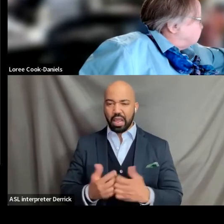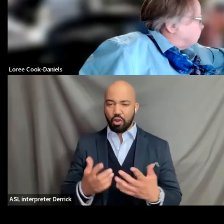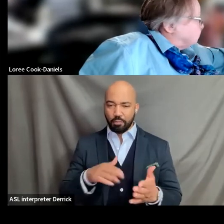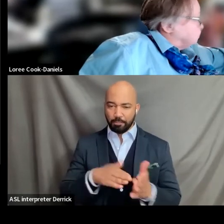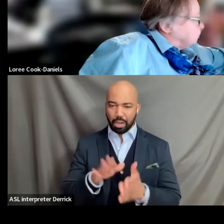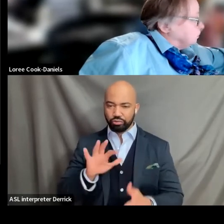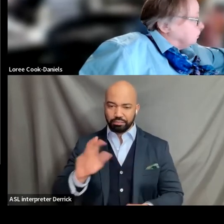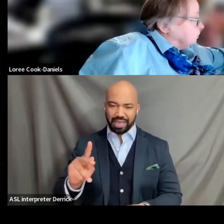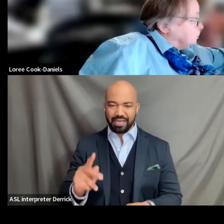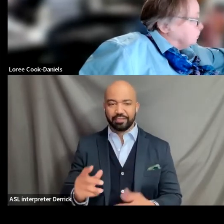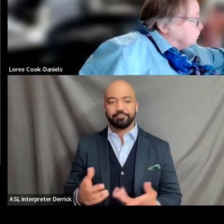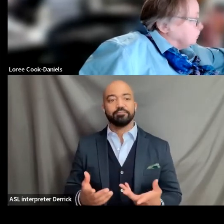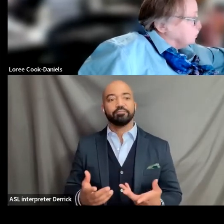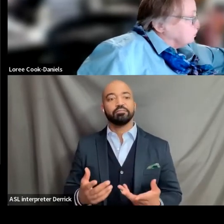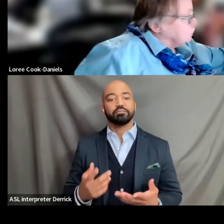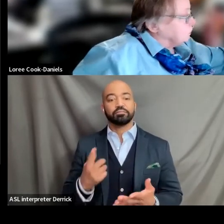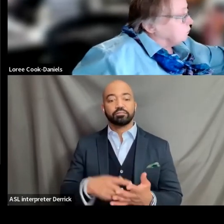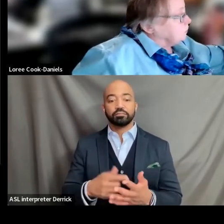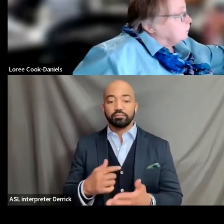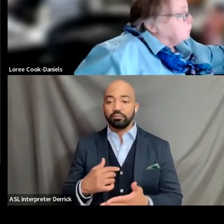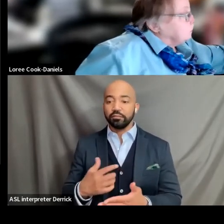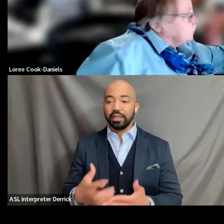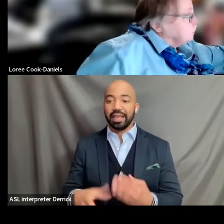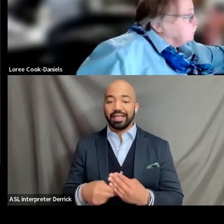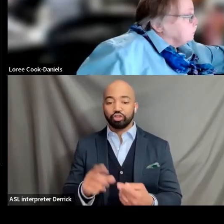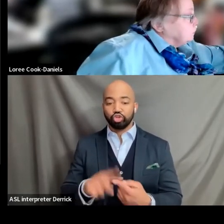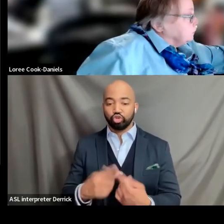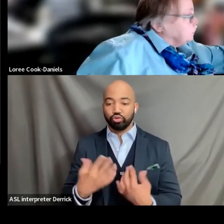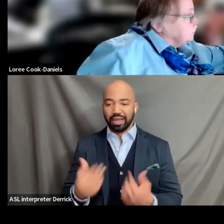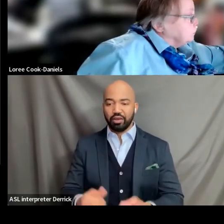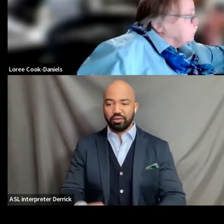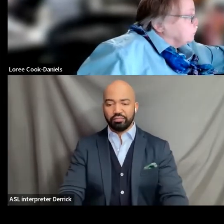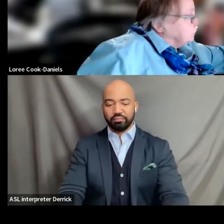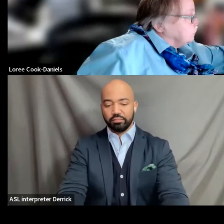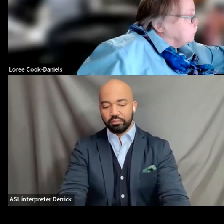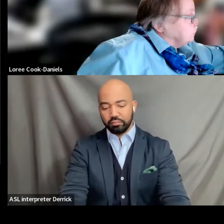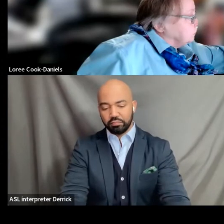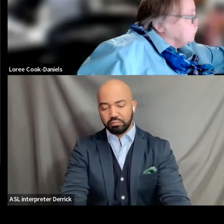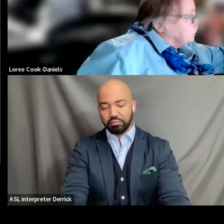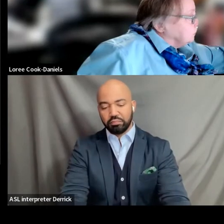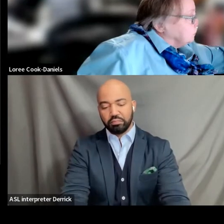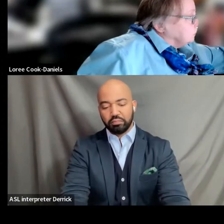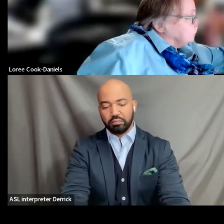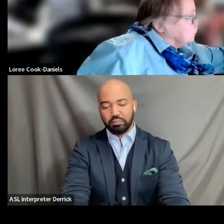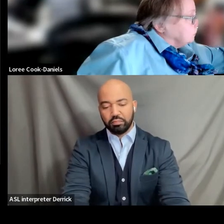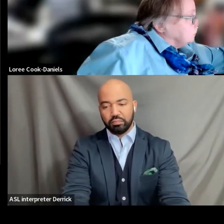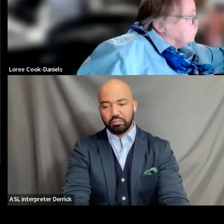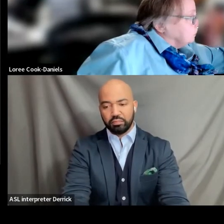What adds to the health, mental, emotional, physical and spiritual health of people.